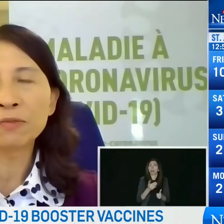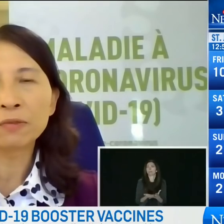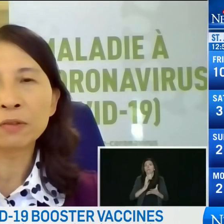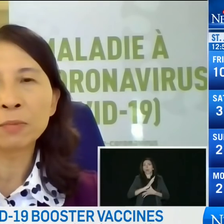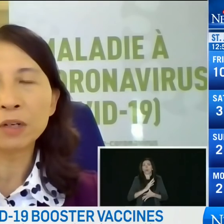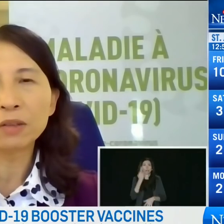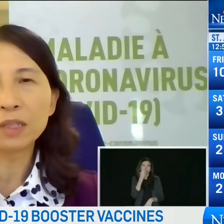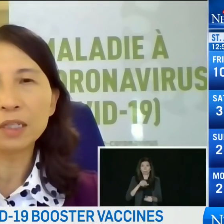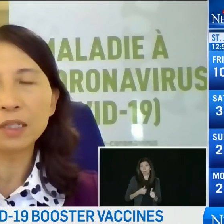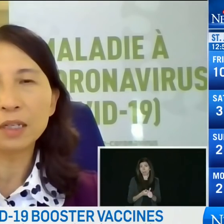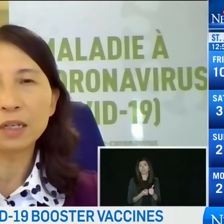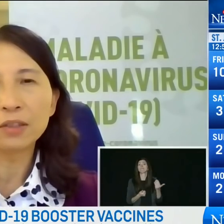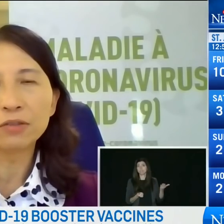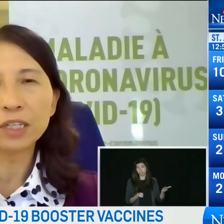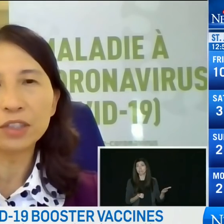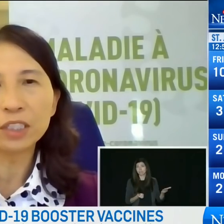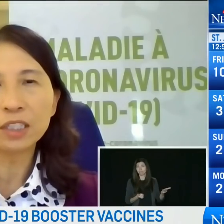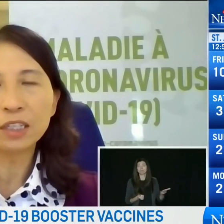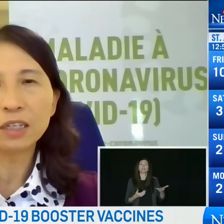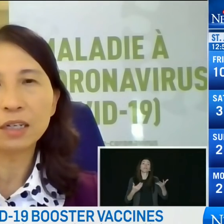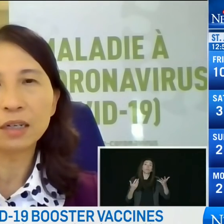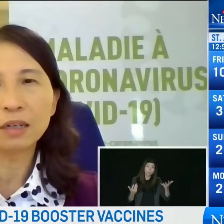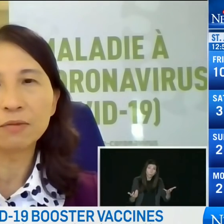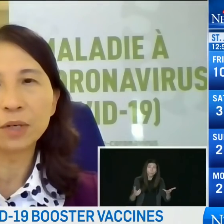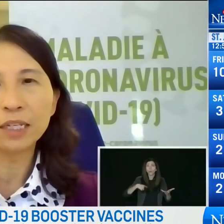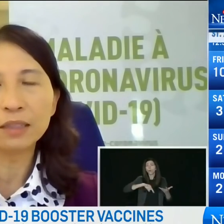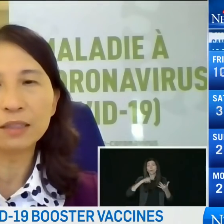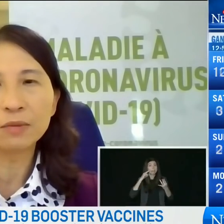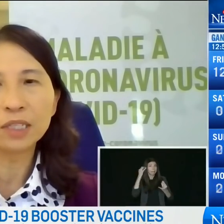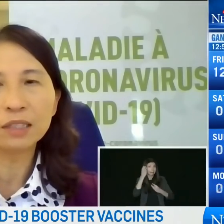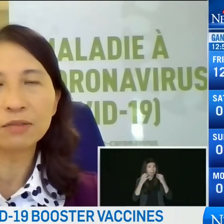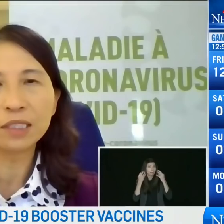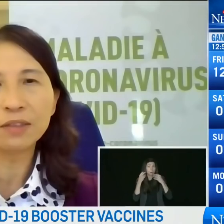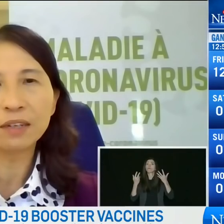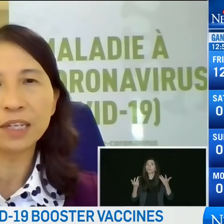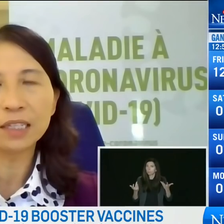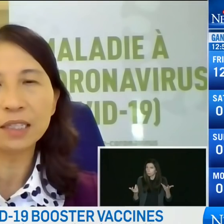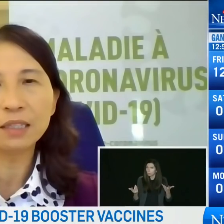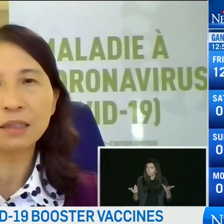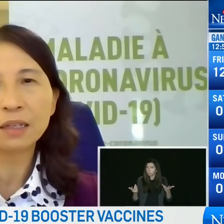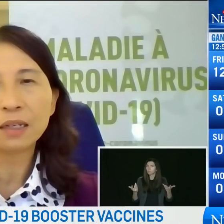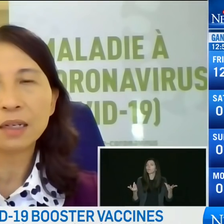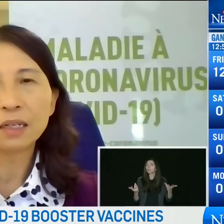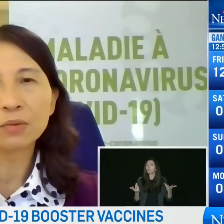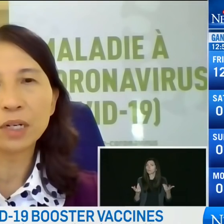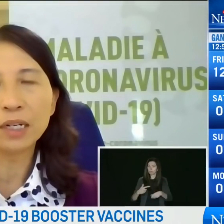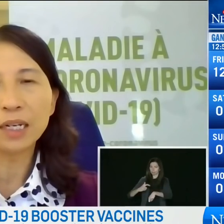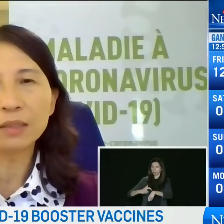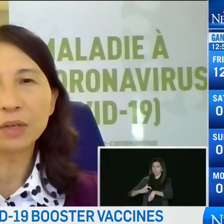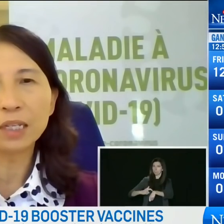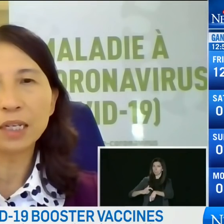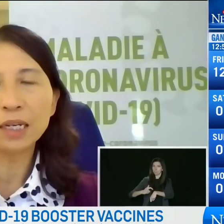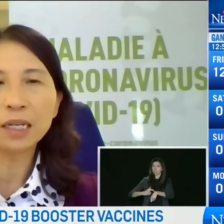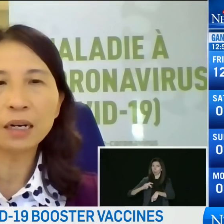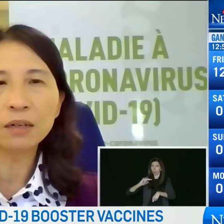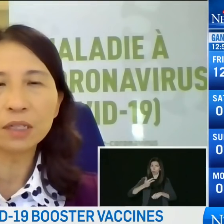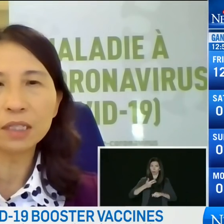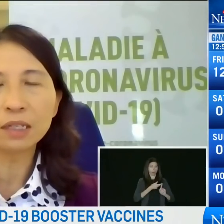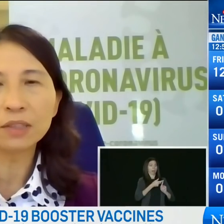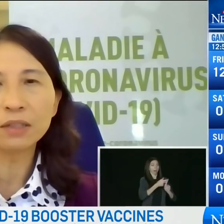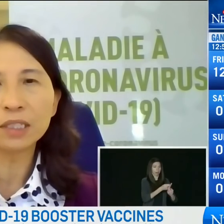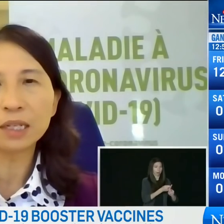MONTHS OR MORE AFTER COMPLETION